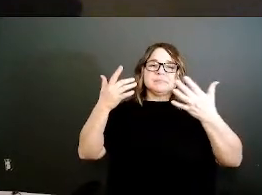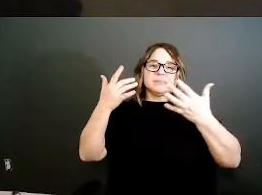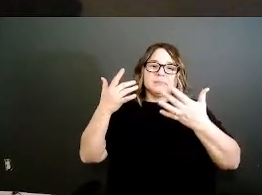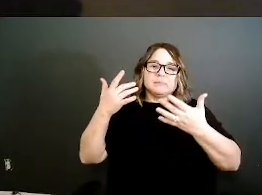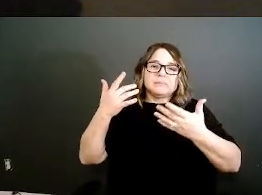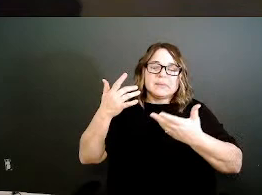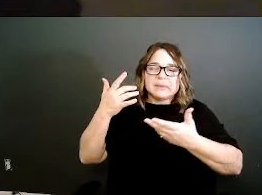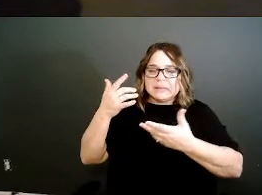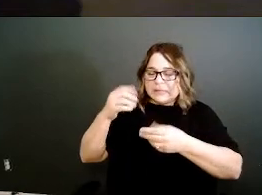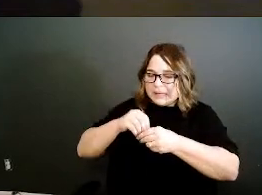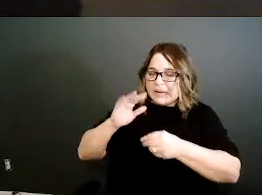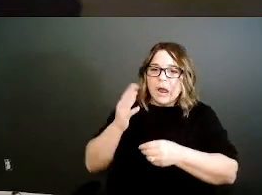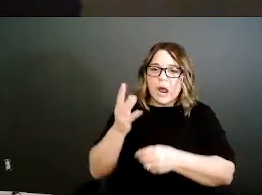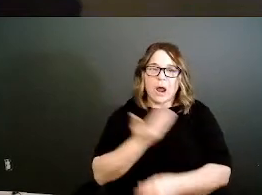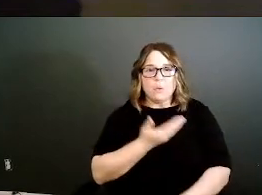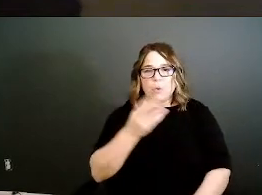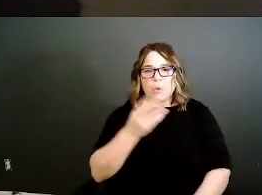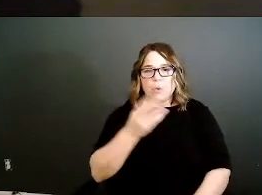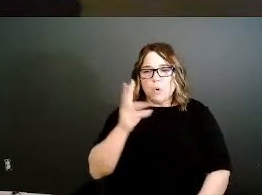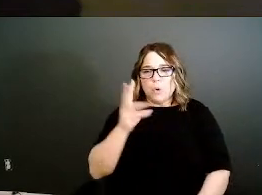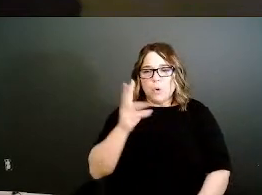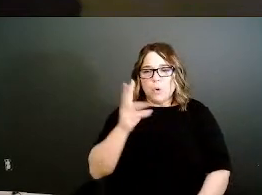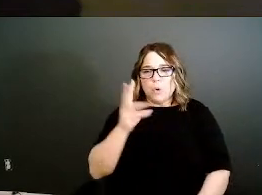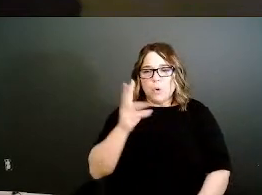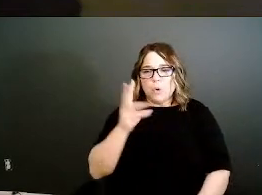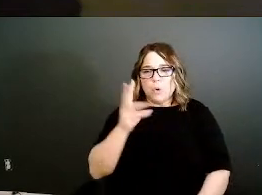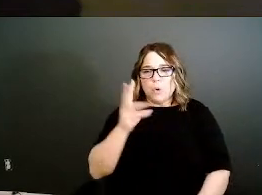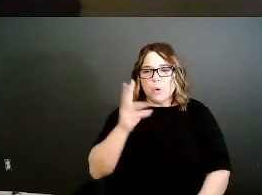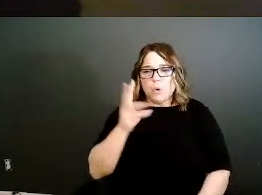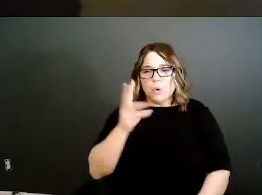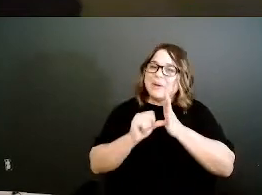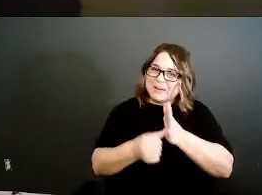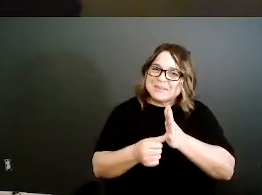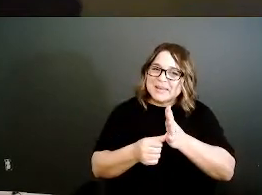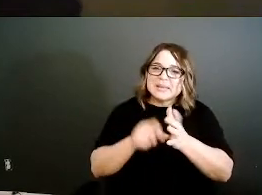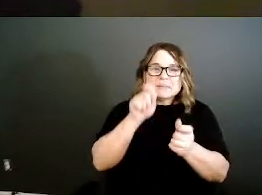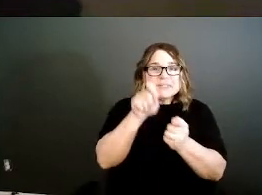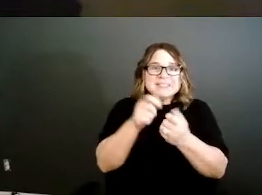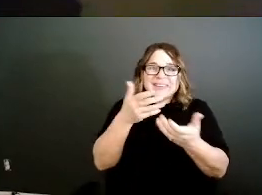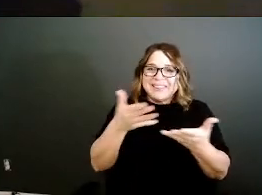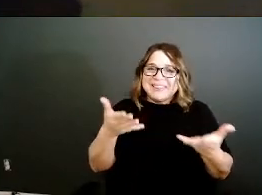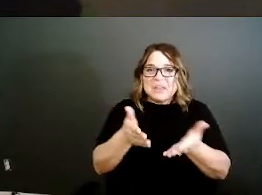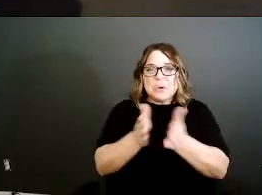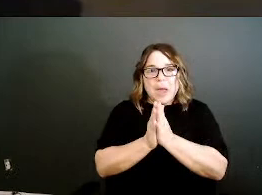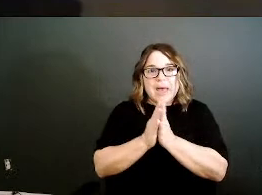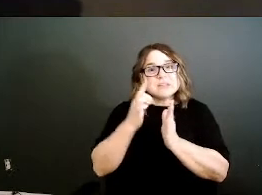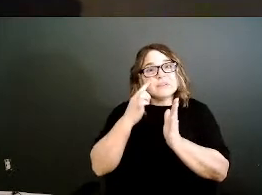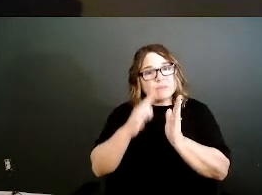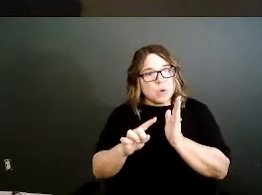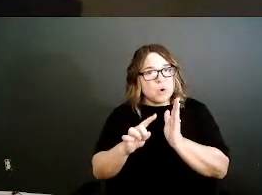THE FUTURE. COUNCIL VICE PRESIDENT JENKINS. ≫ COUNCIL VICE PRESIDENT JENKINS: THANK YOU, MADAM